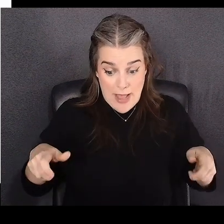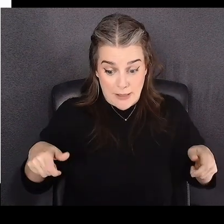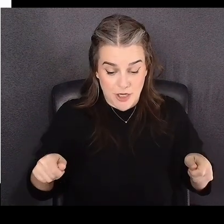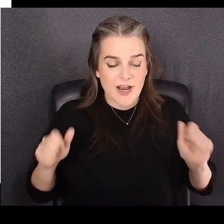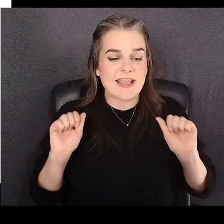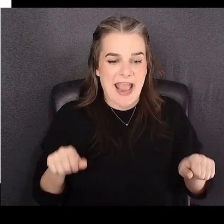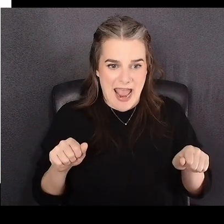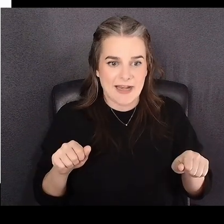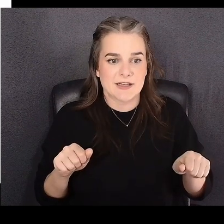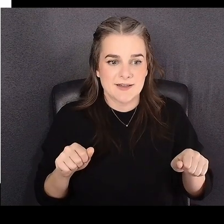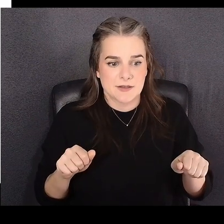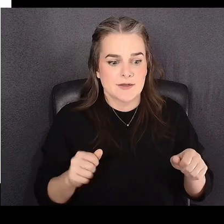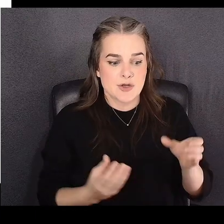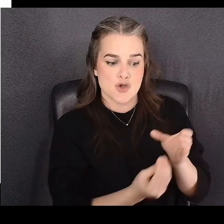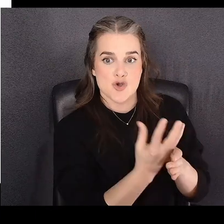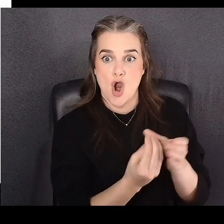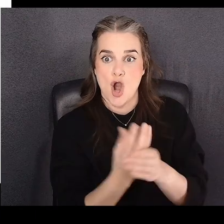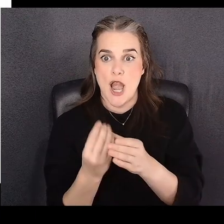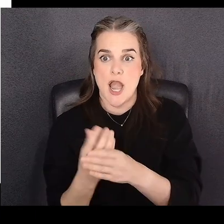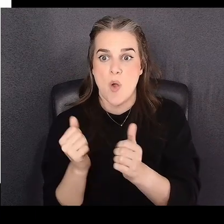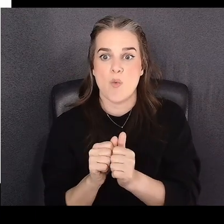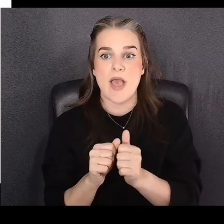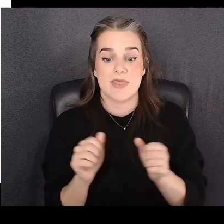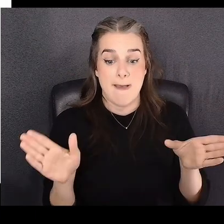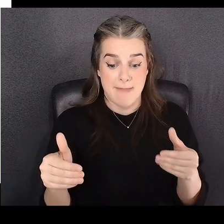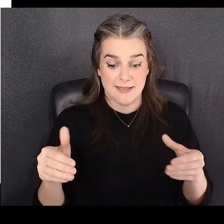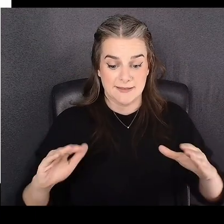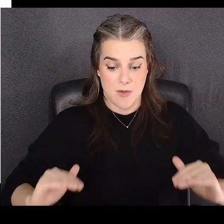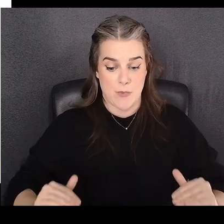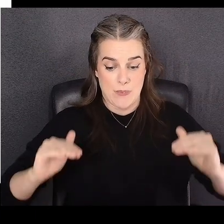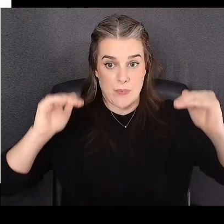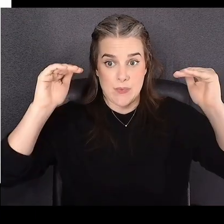So it's endless.